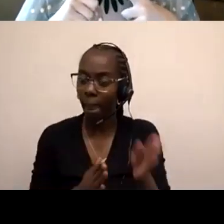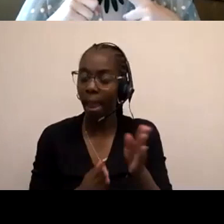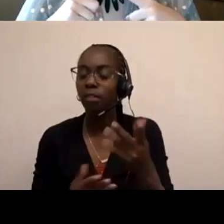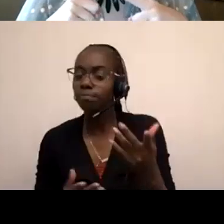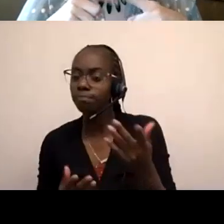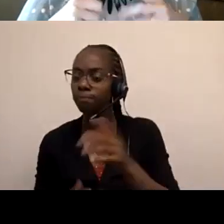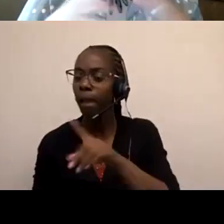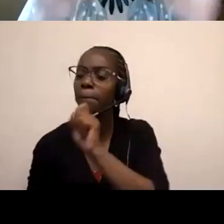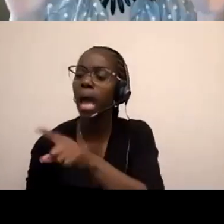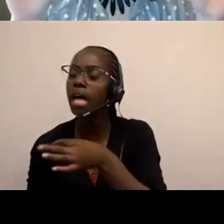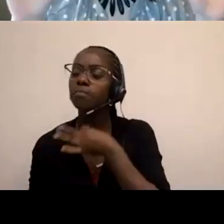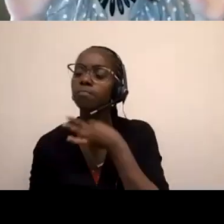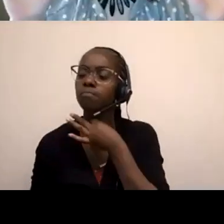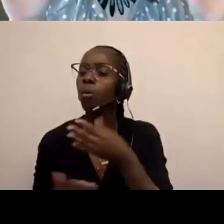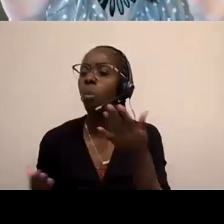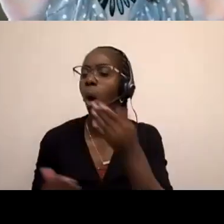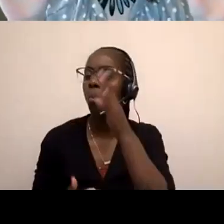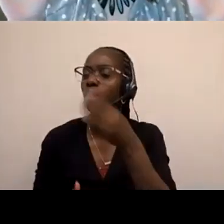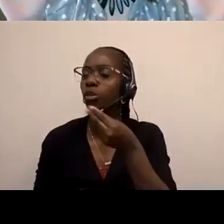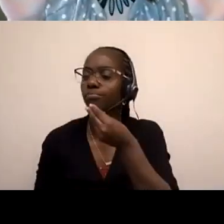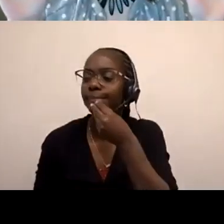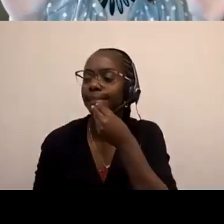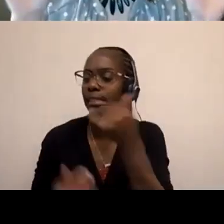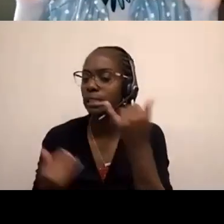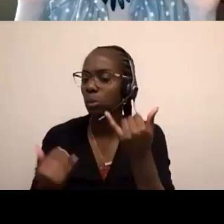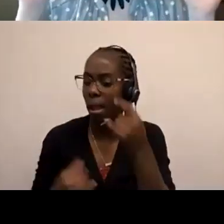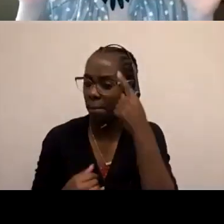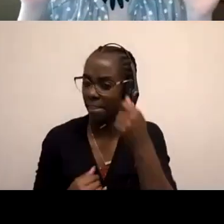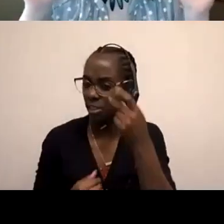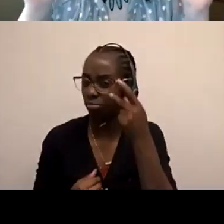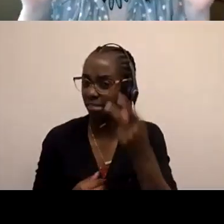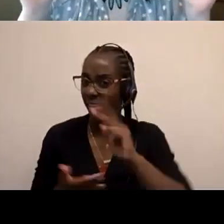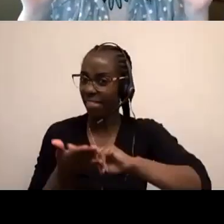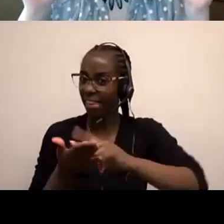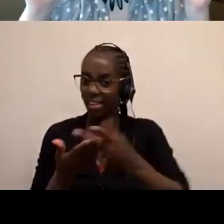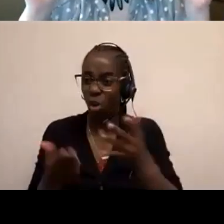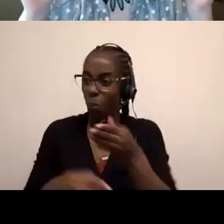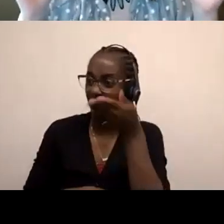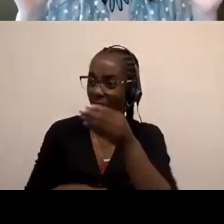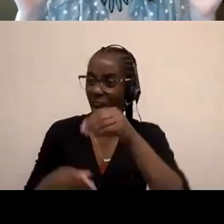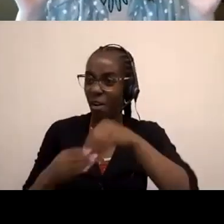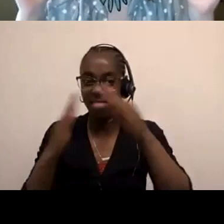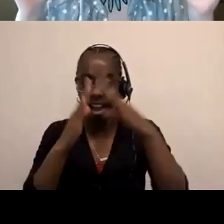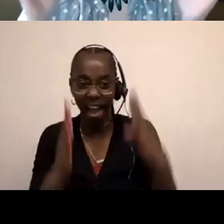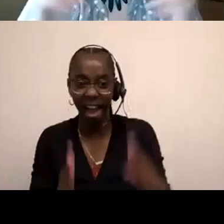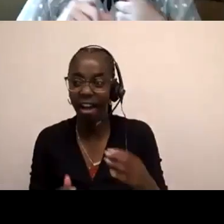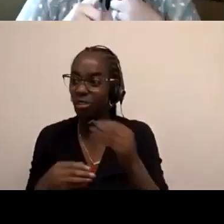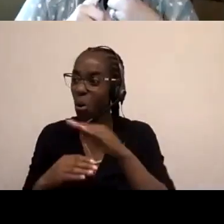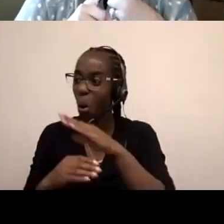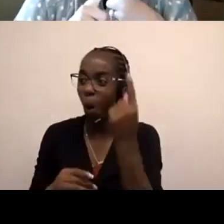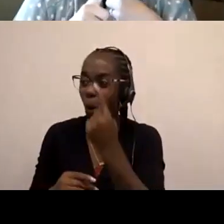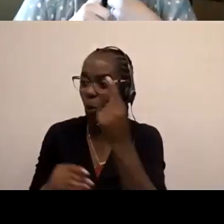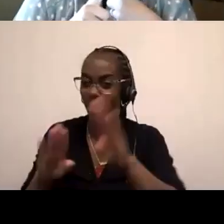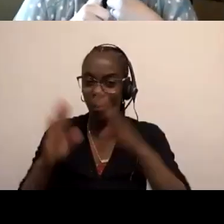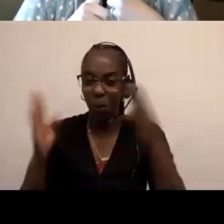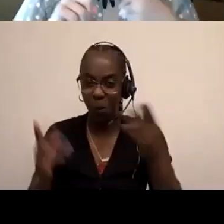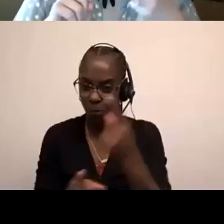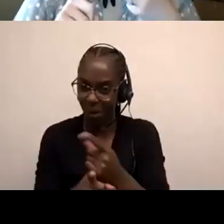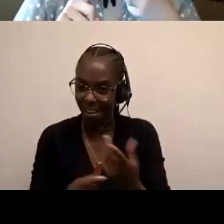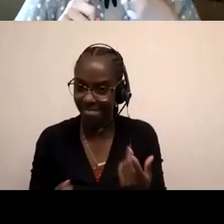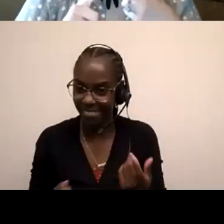TO EAT TODAY? BECAUSE THE KITCHEN IS FREELY AVAIALBLE AT THIS TIME, ITS IN THE HOUSE ITS ALWAYS THERE ALWAYS OPEN